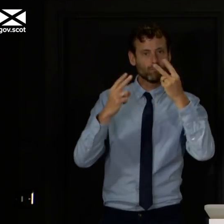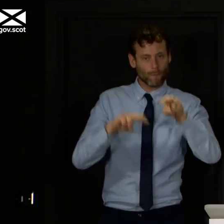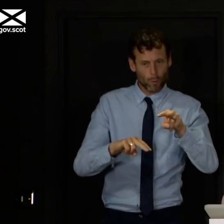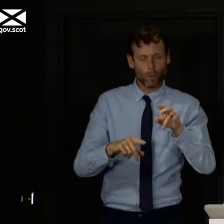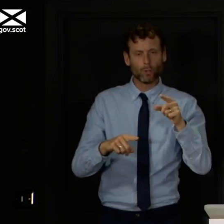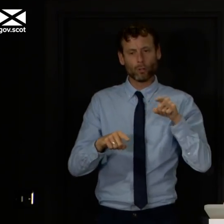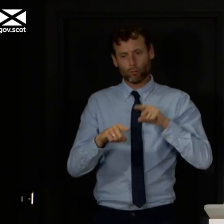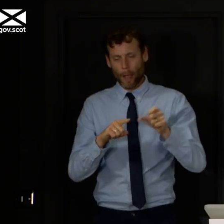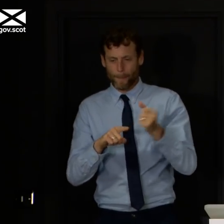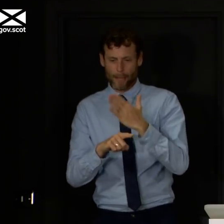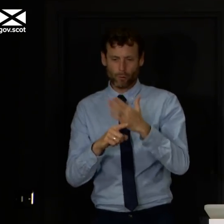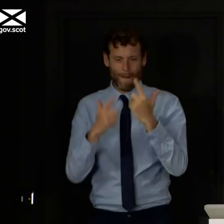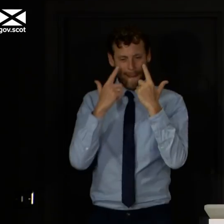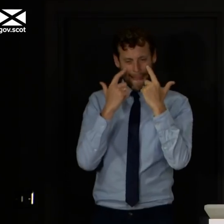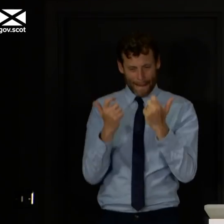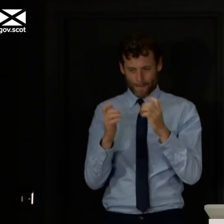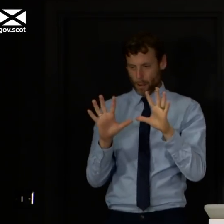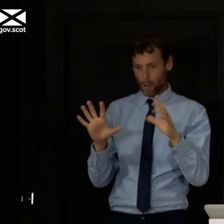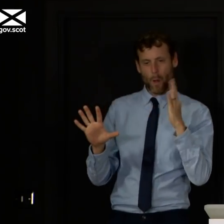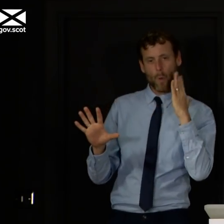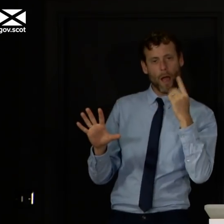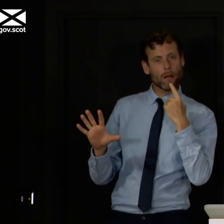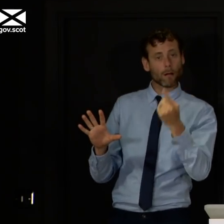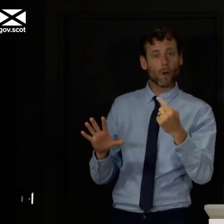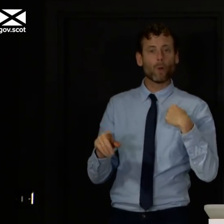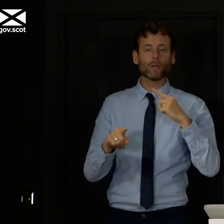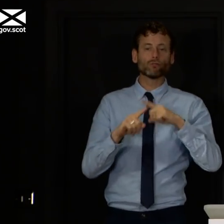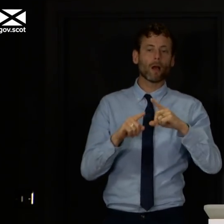tourism sector for example the ability to plan ahead. So the announcement yesterday